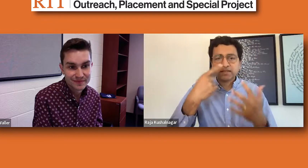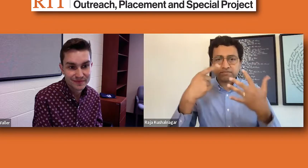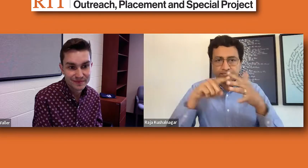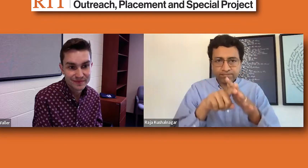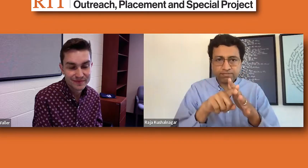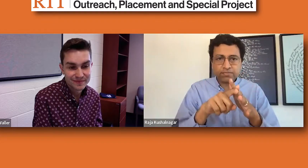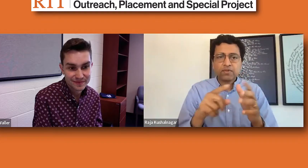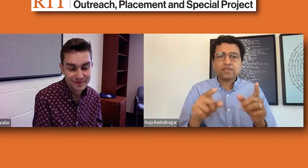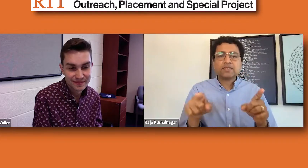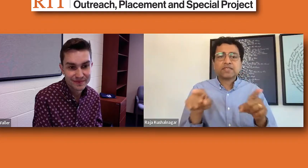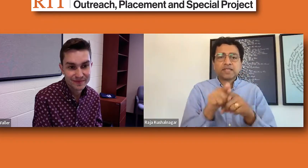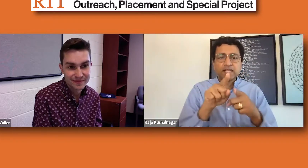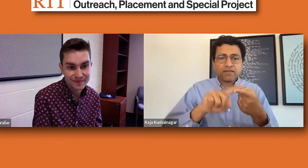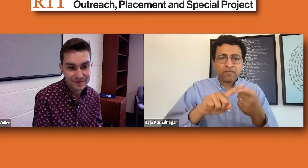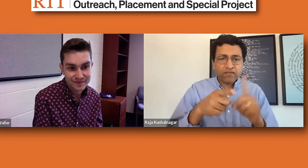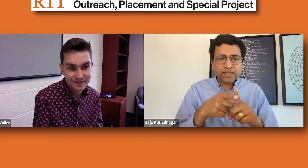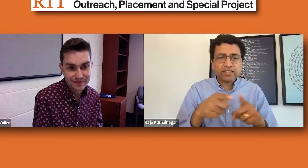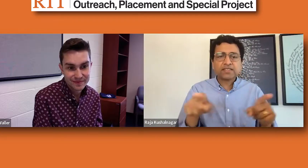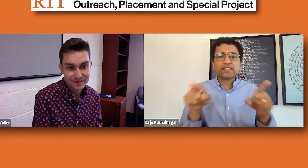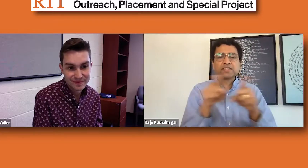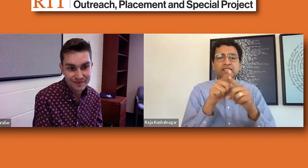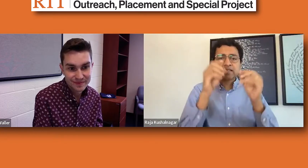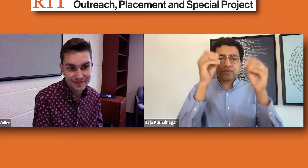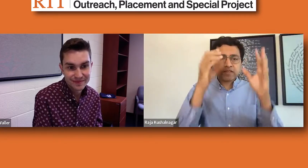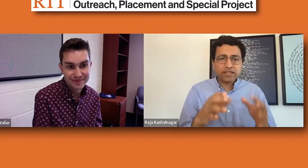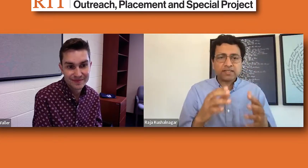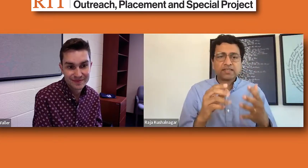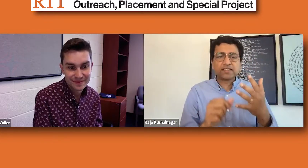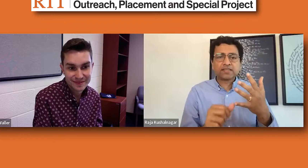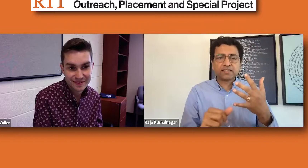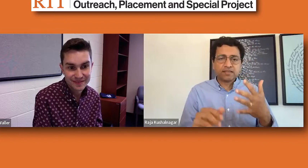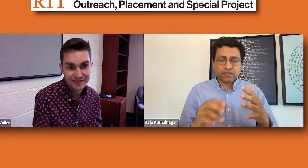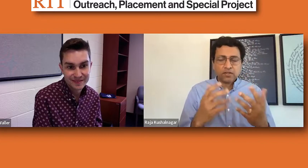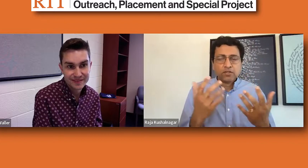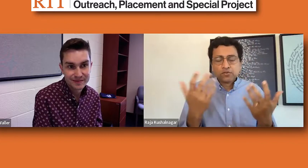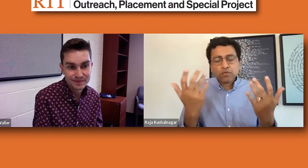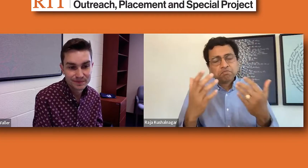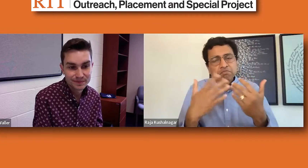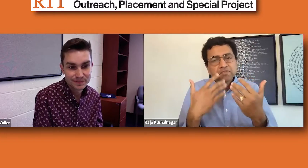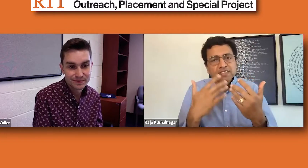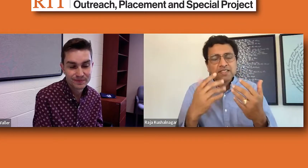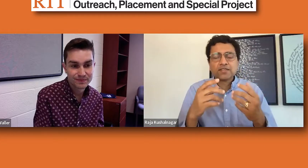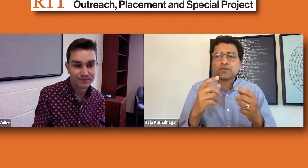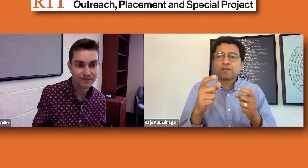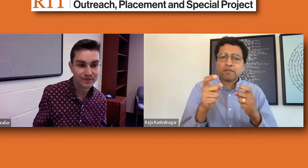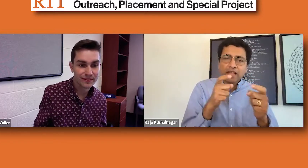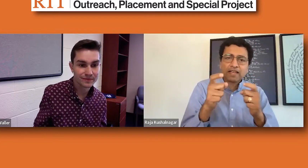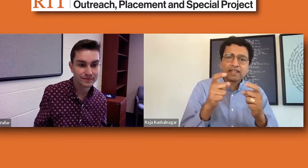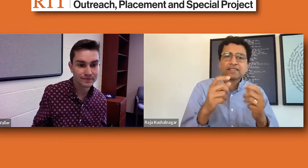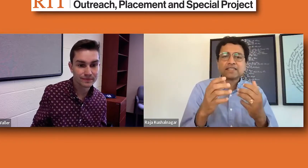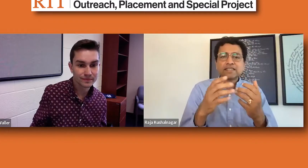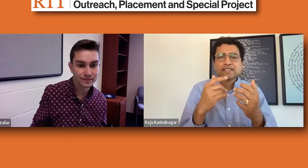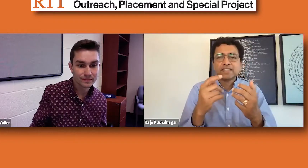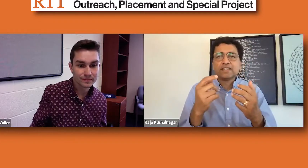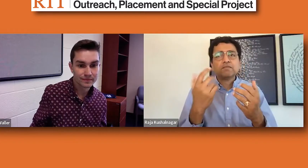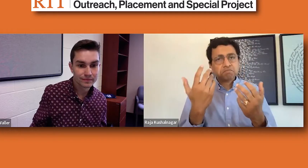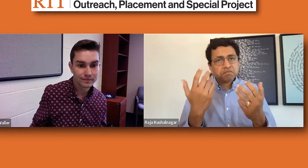I had gone to a small private school and I grew up with the same friends and teachers along my educational journey.